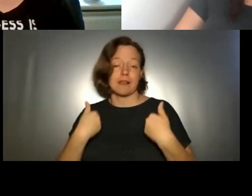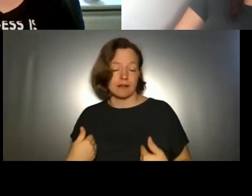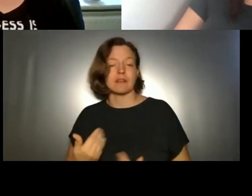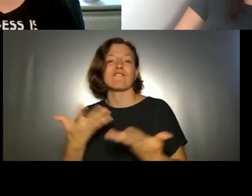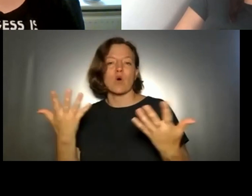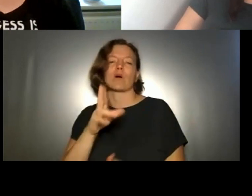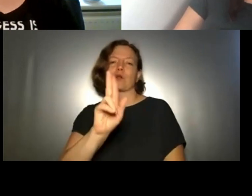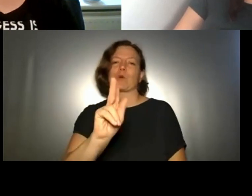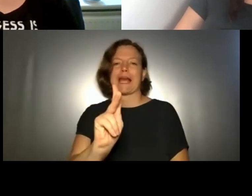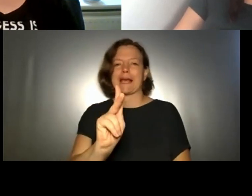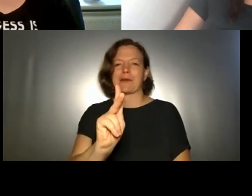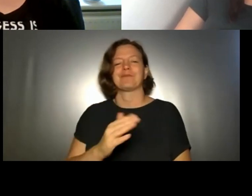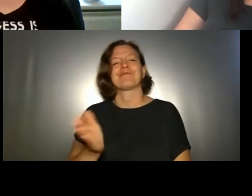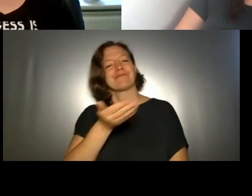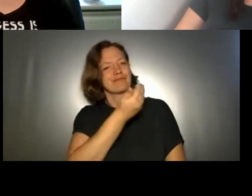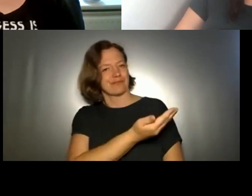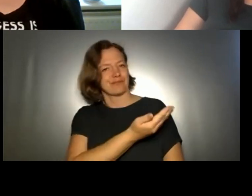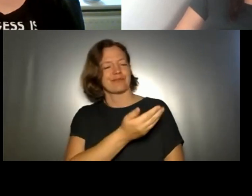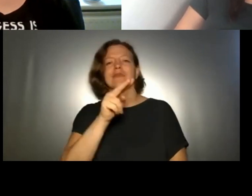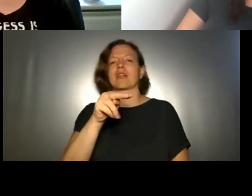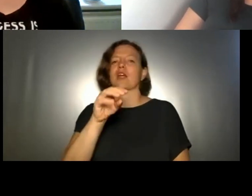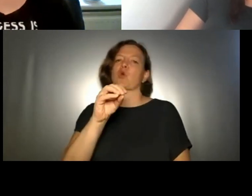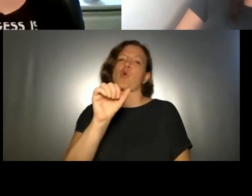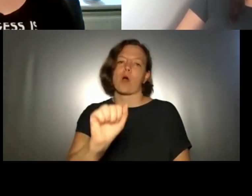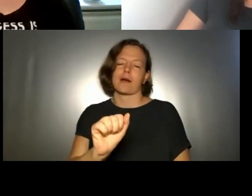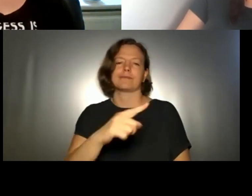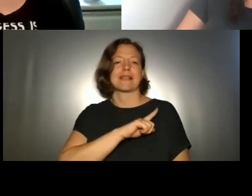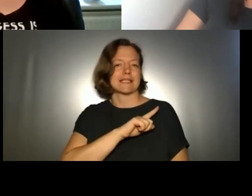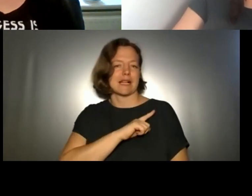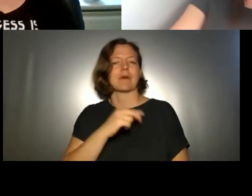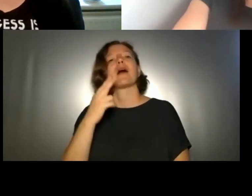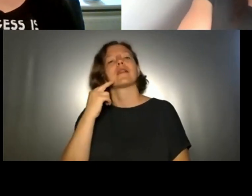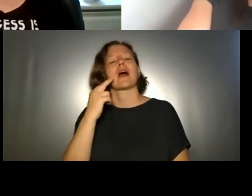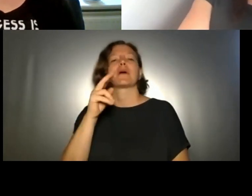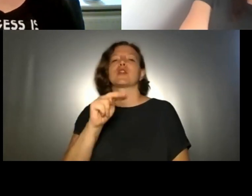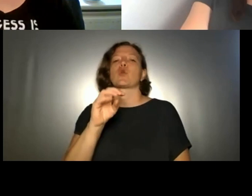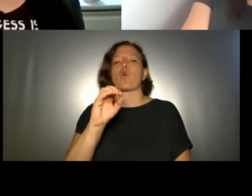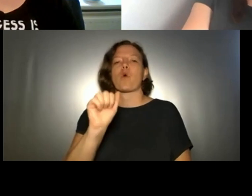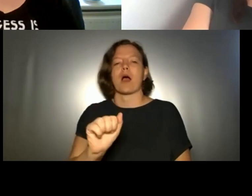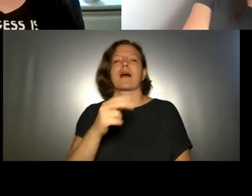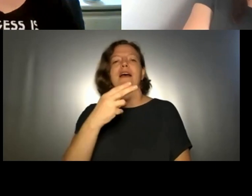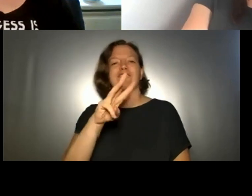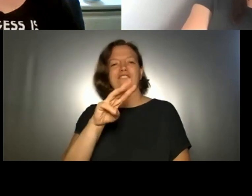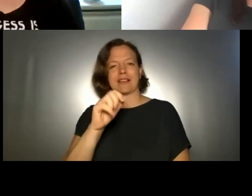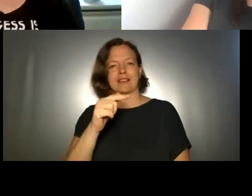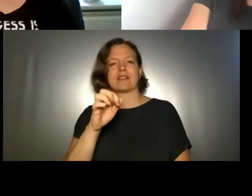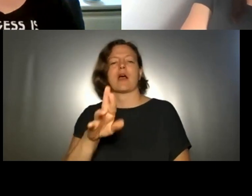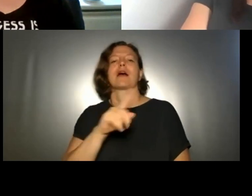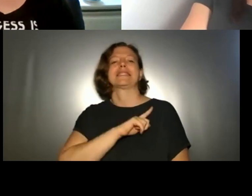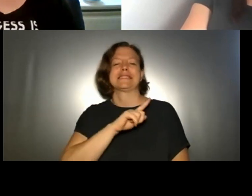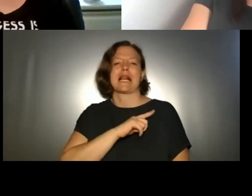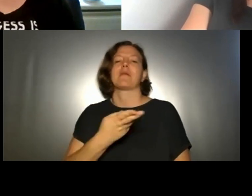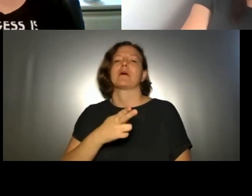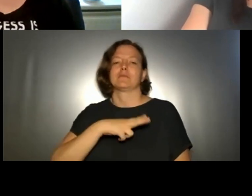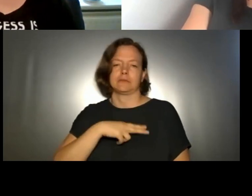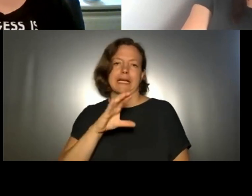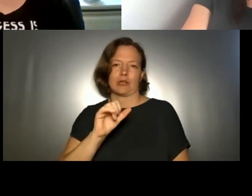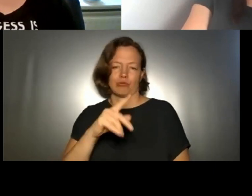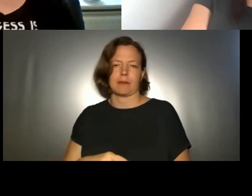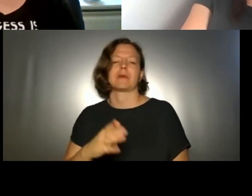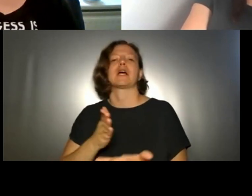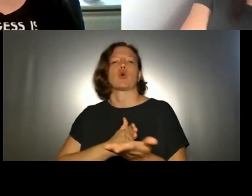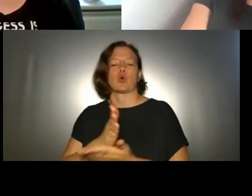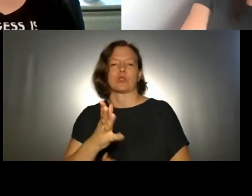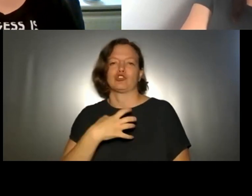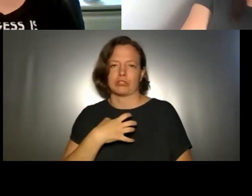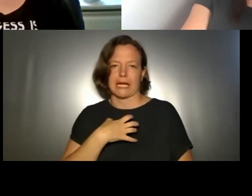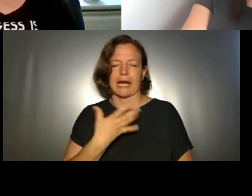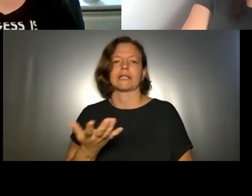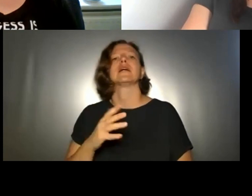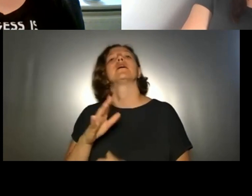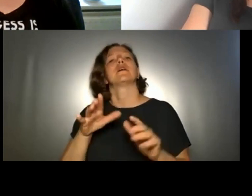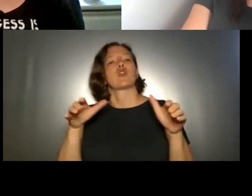Noa Winter: And I'm Noa Winter. I'm a white, queer, disabled, chronically ill curator and I'm based in Berlin, Germany.